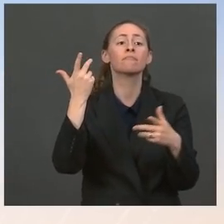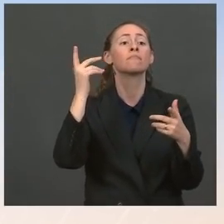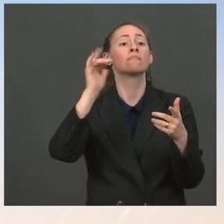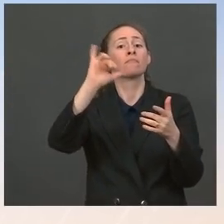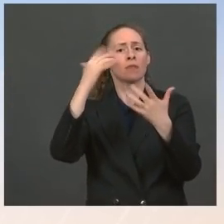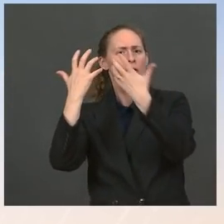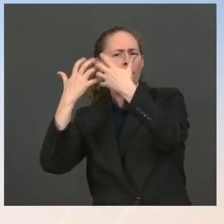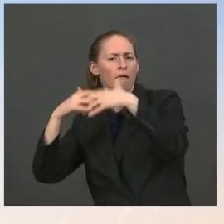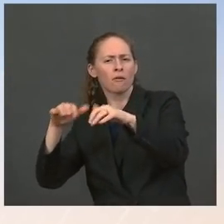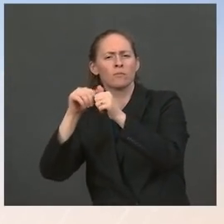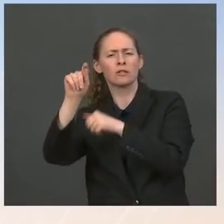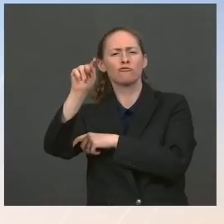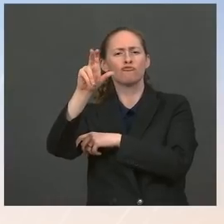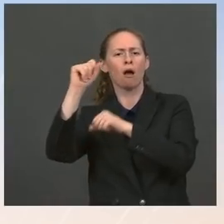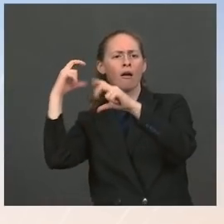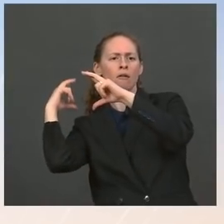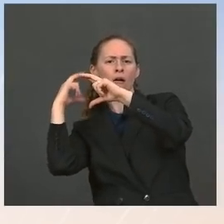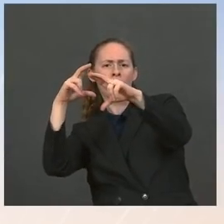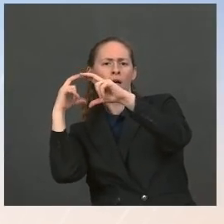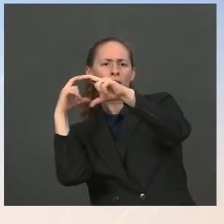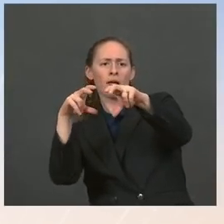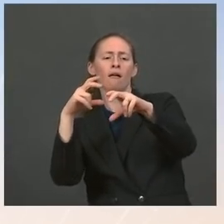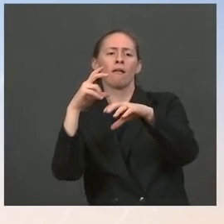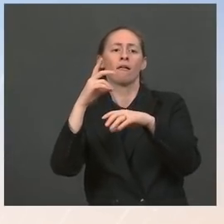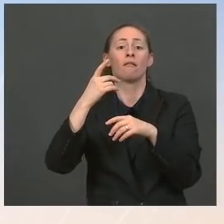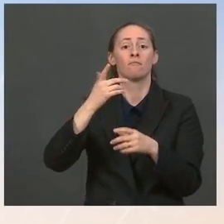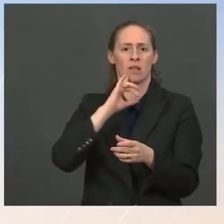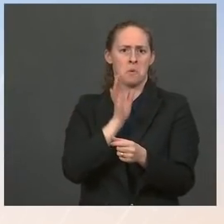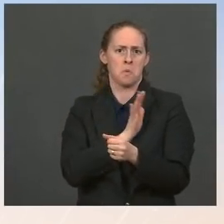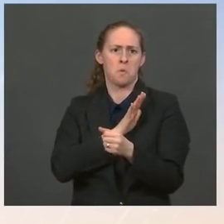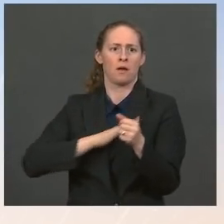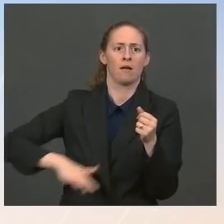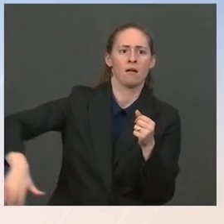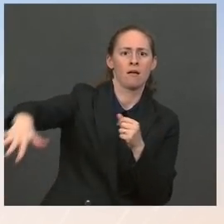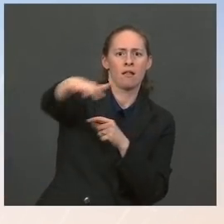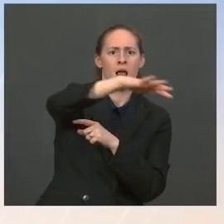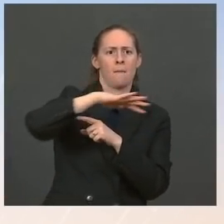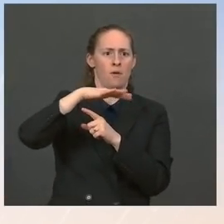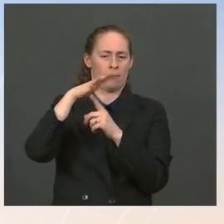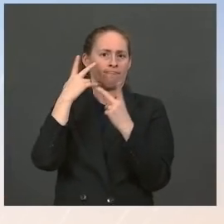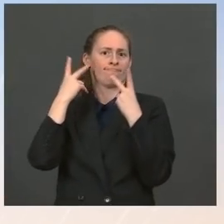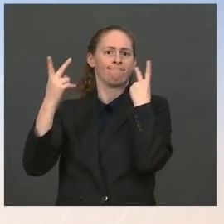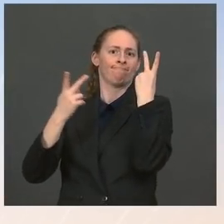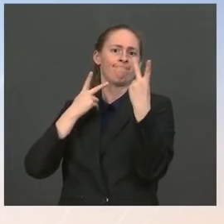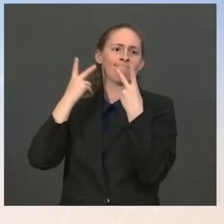including in increased asthma rates in what are, by the way, disproportionately Black and Latino neighborhoods.